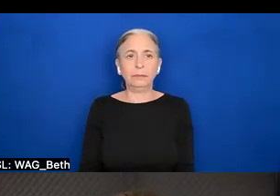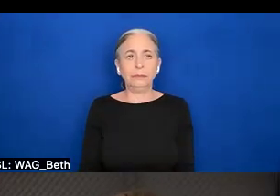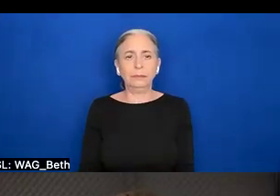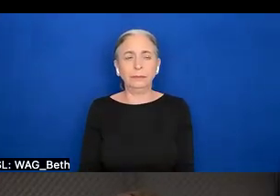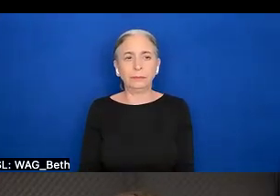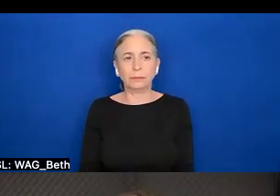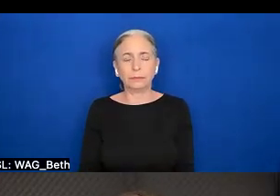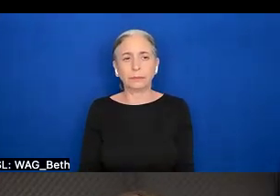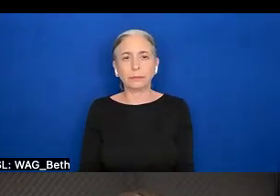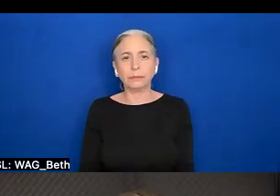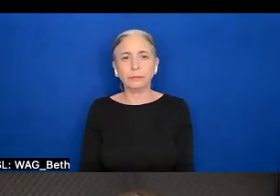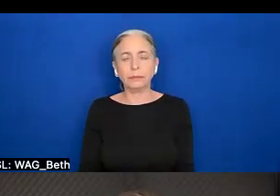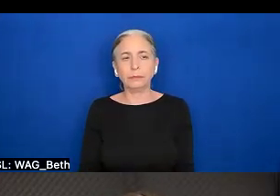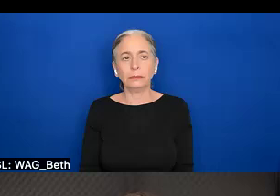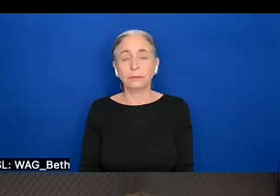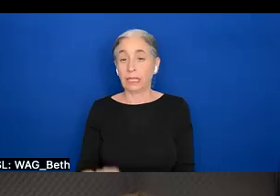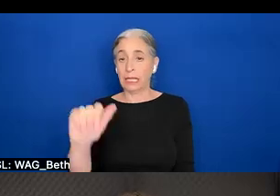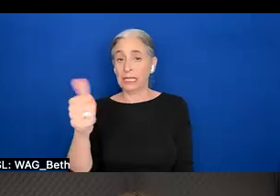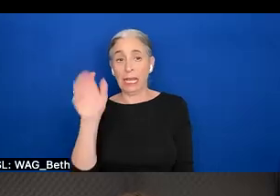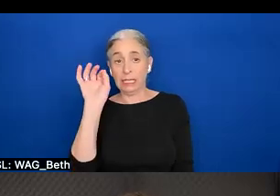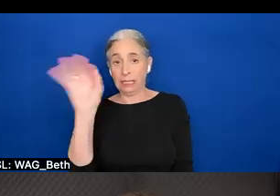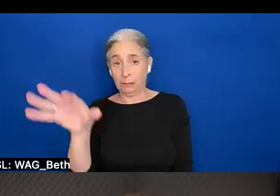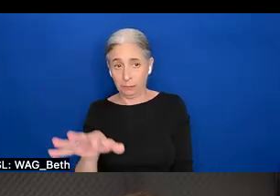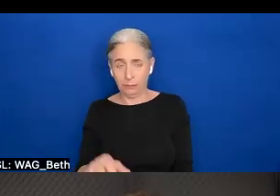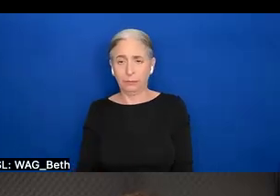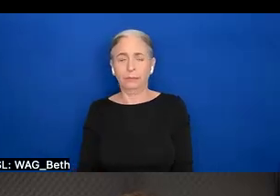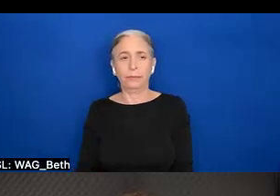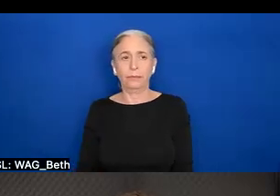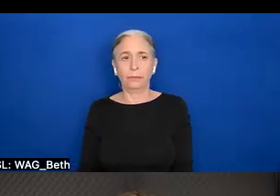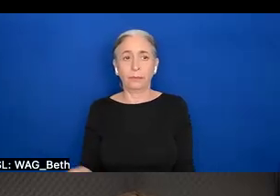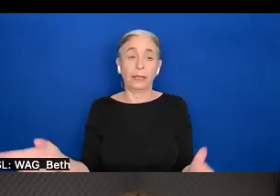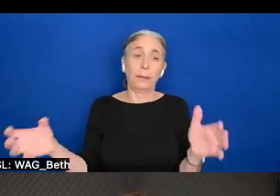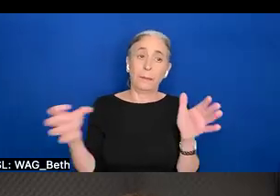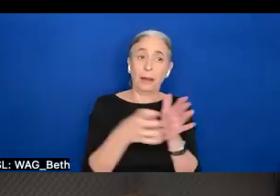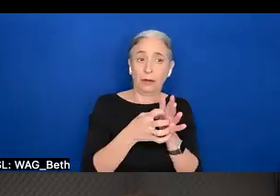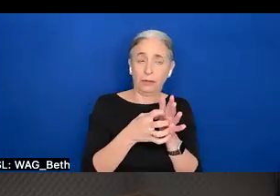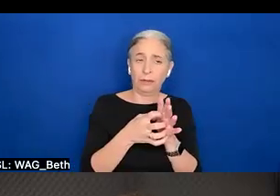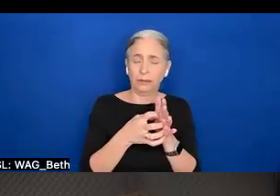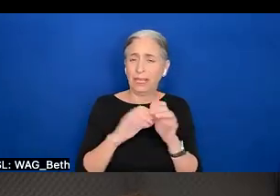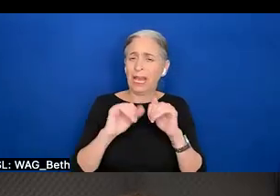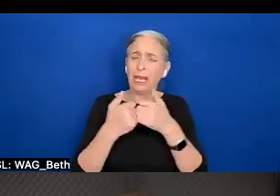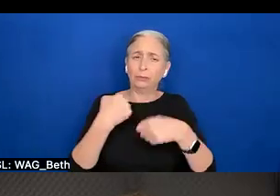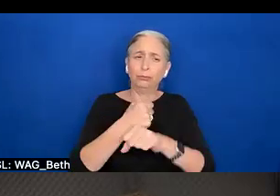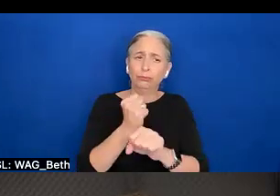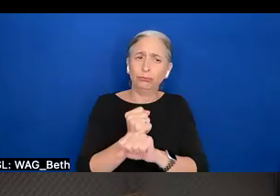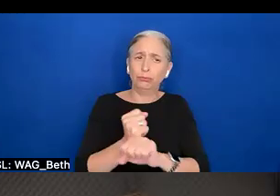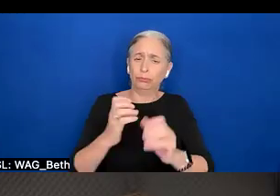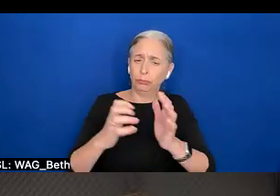three elements. The ten tips are about paragraphs -- so, how to compose good paragraphs.